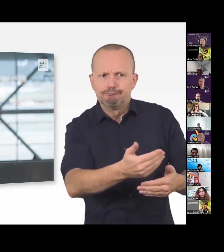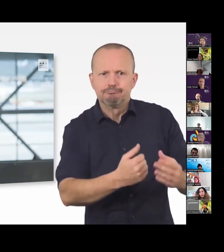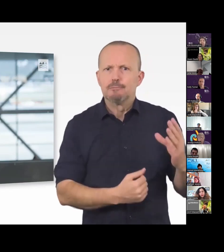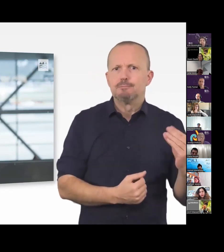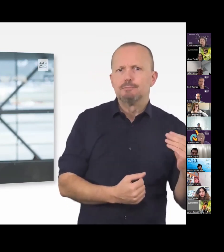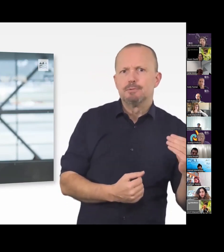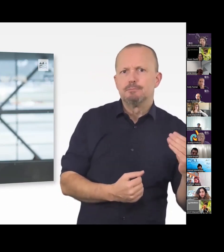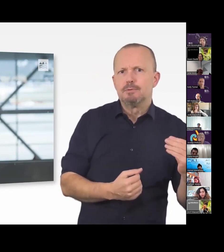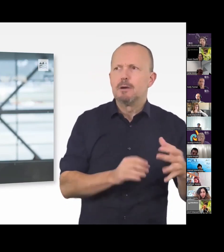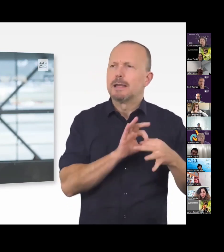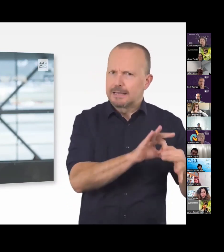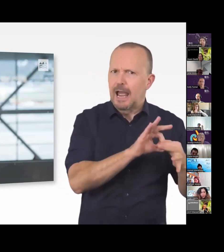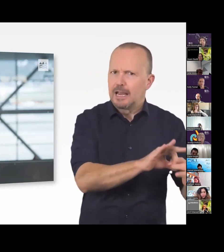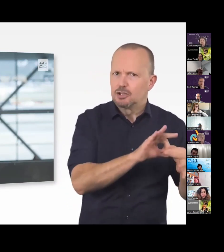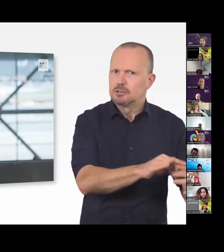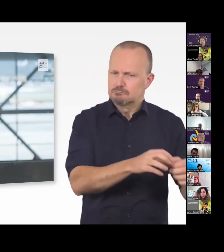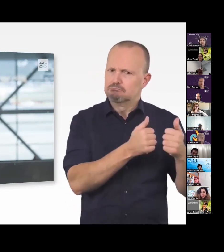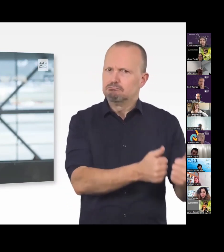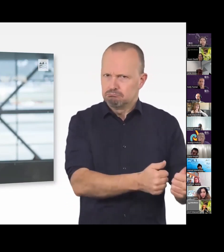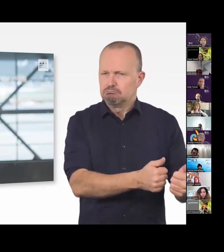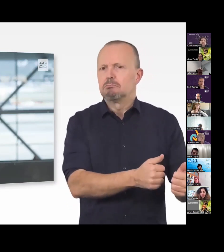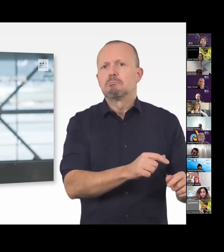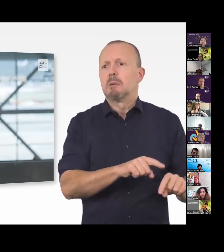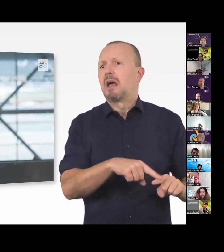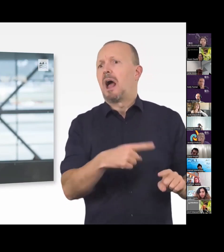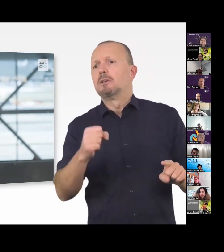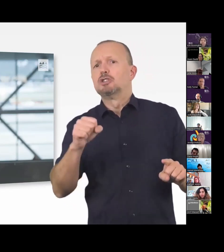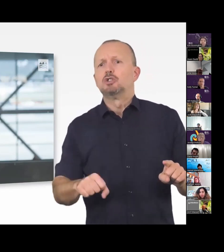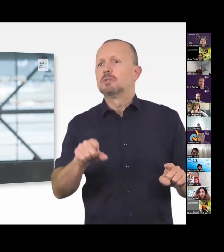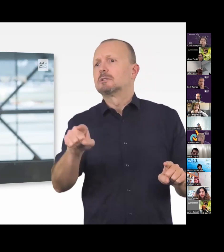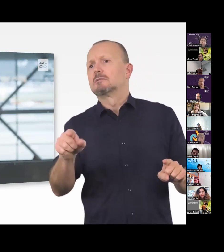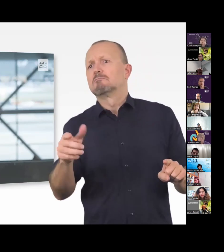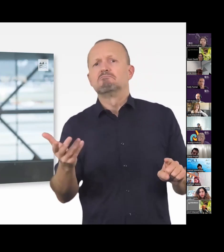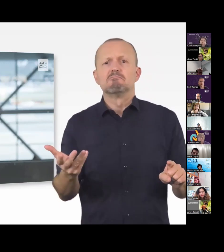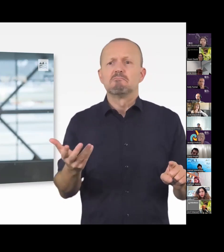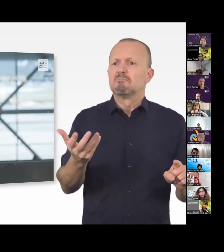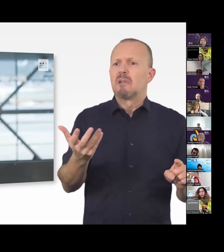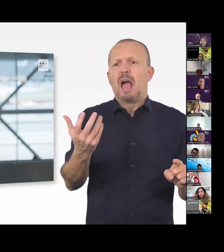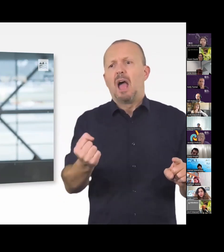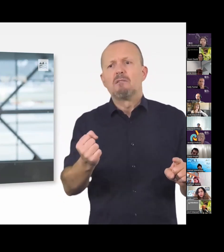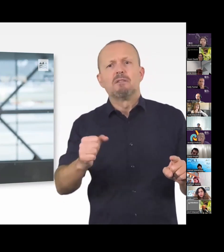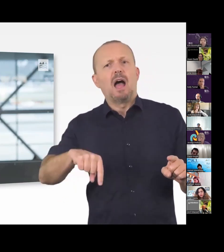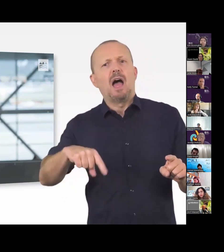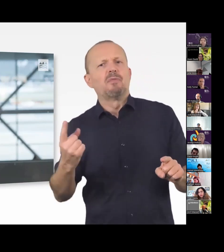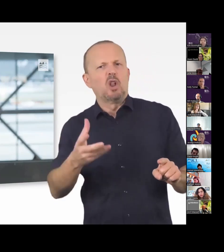may have their technology working in front of them, they're using that in front of them.